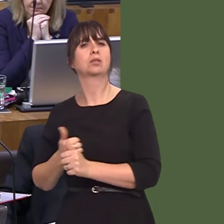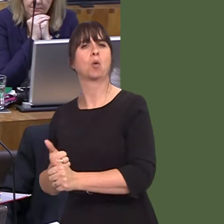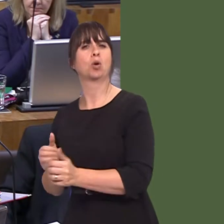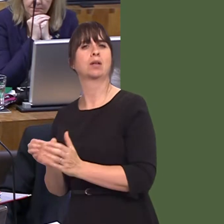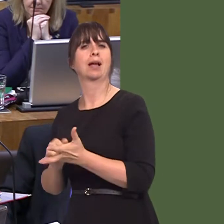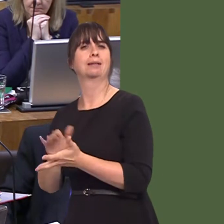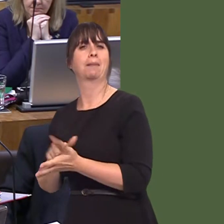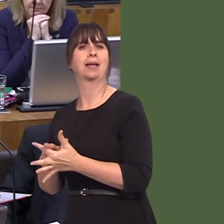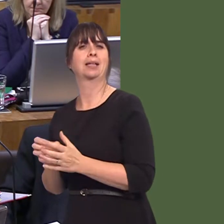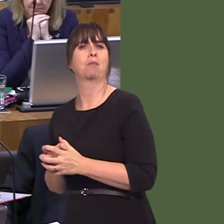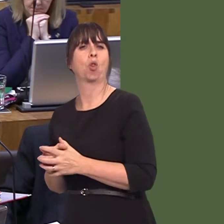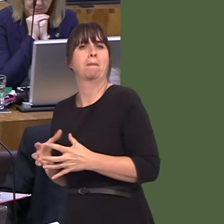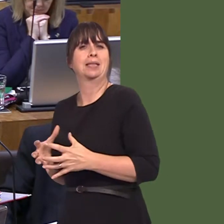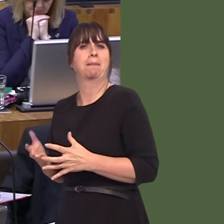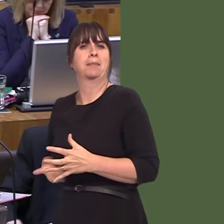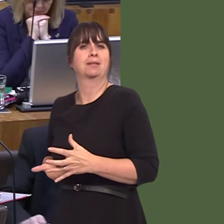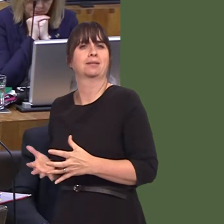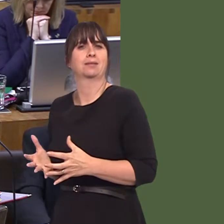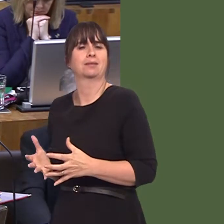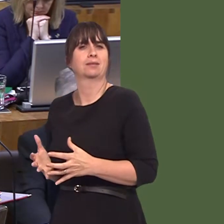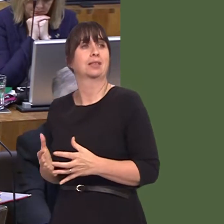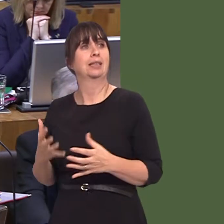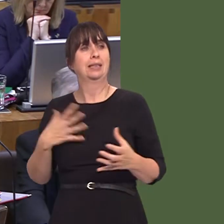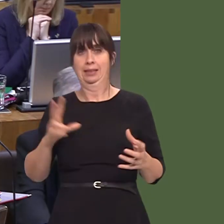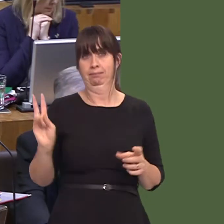We canít afford to do that anymore, because we want to make sure that SMEs are able to grow in the future.